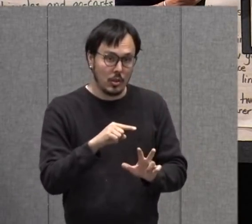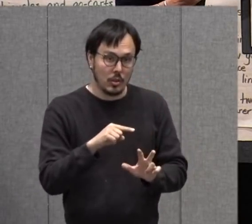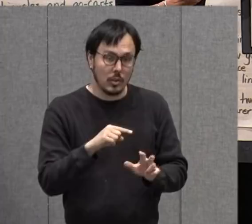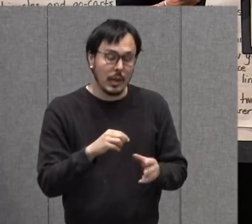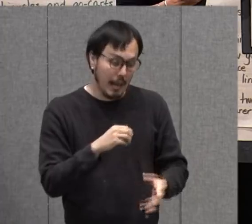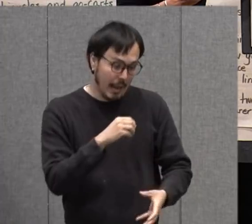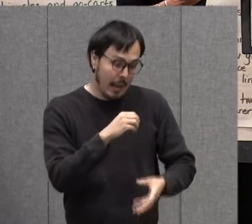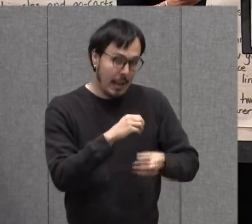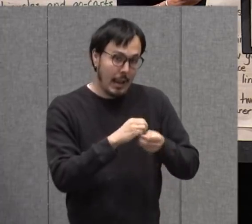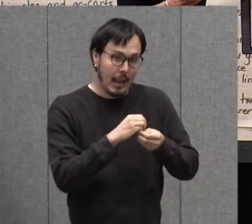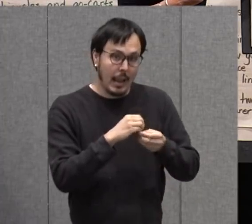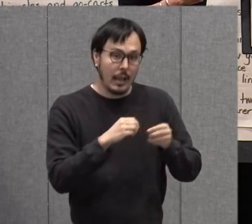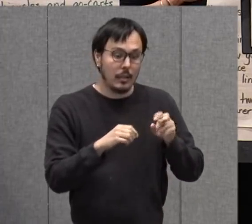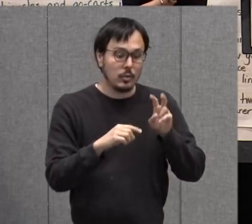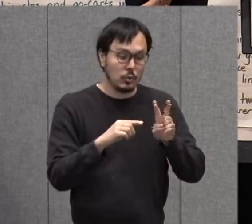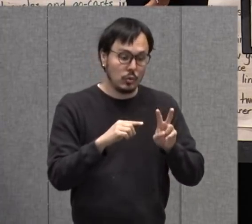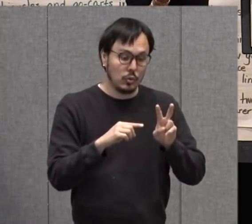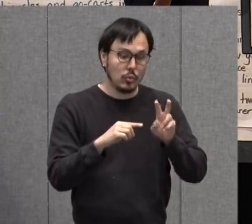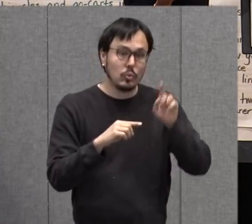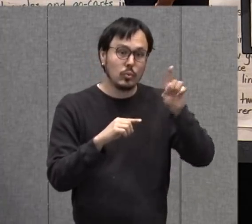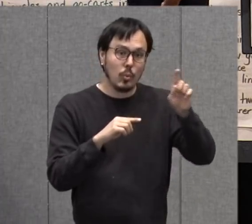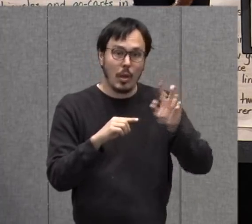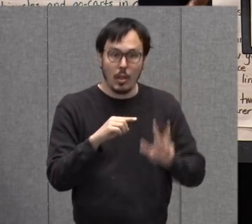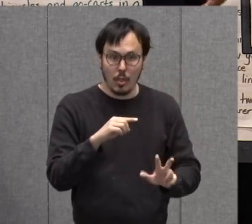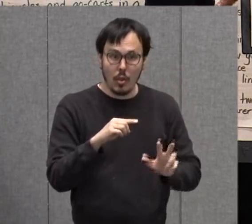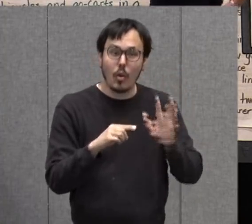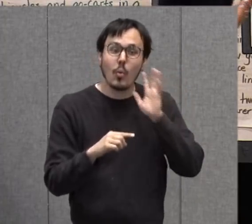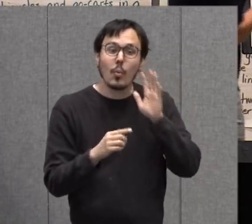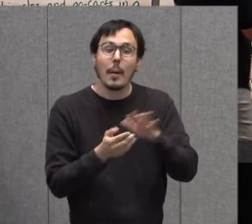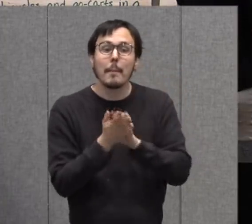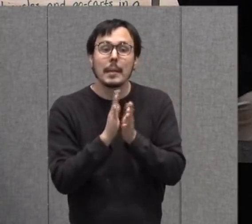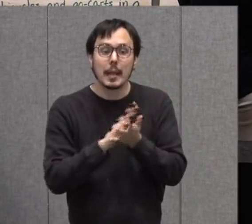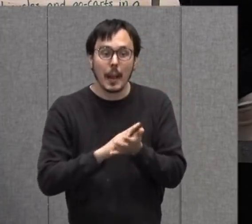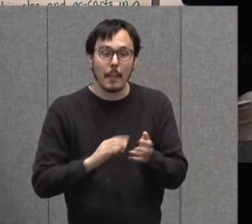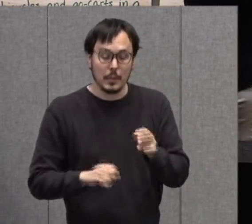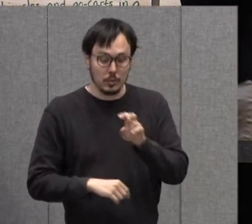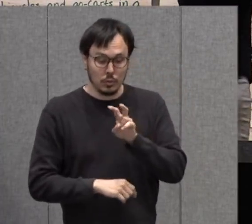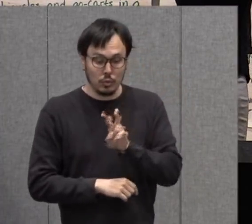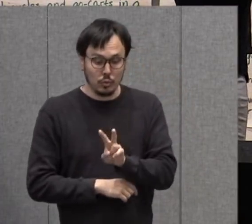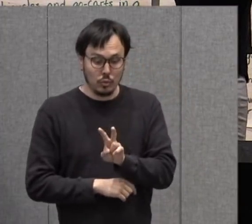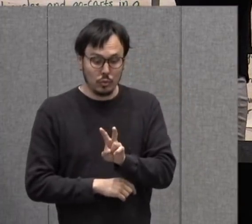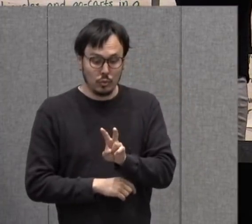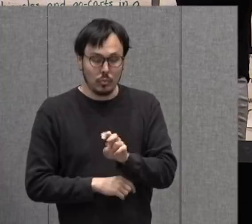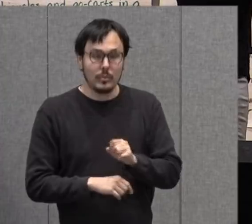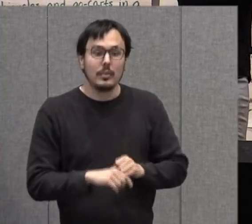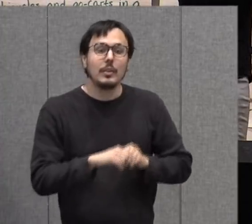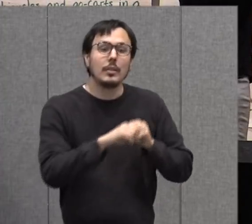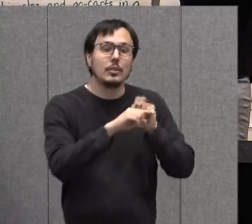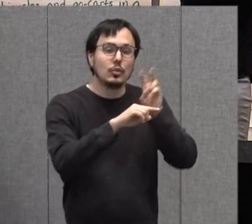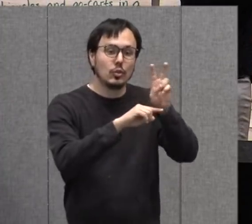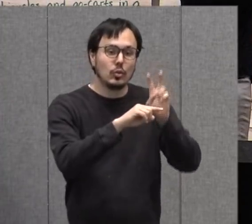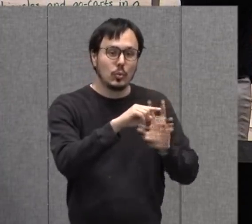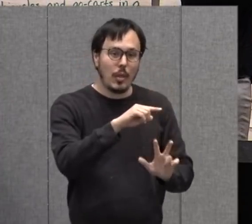gets me to two and two thirds, exactly. Let's add another jump of one third.